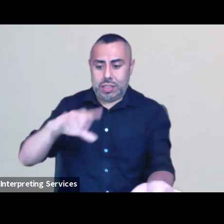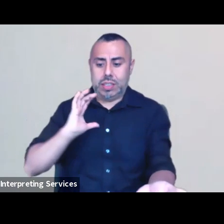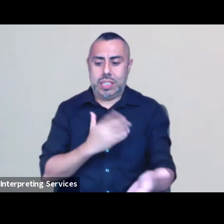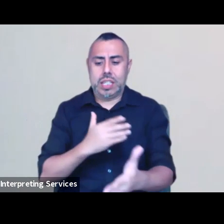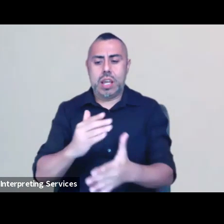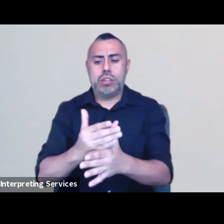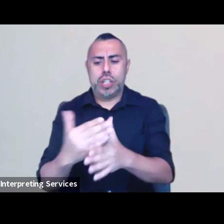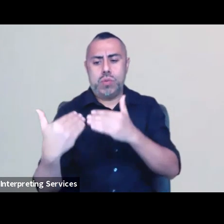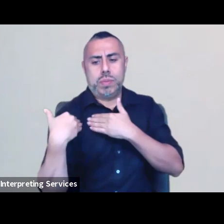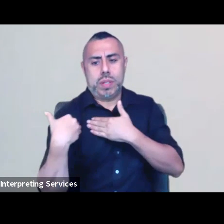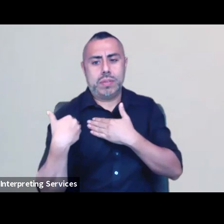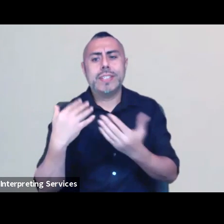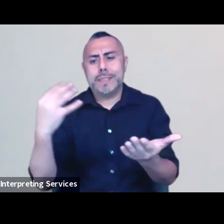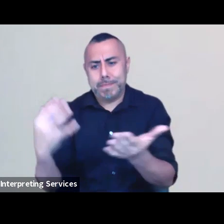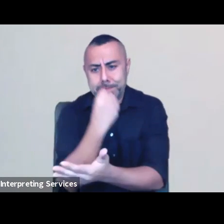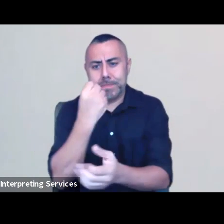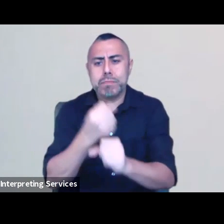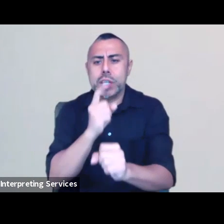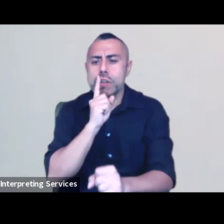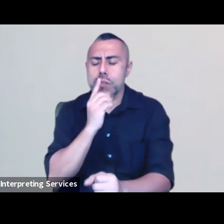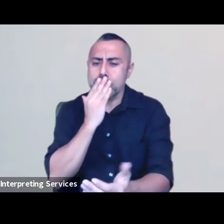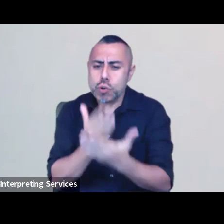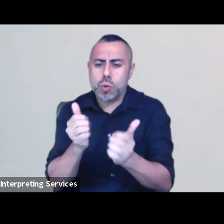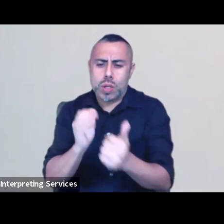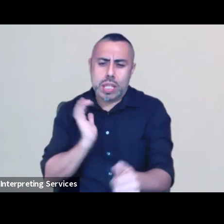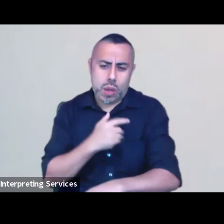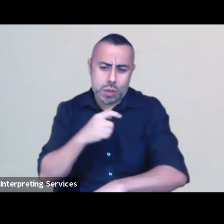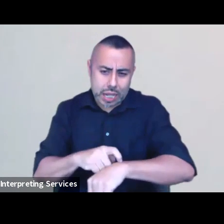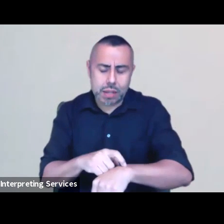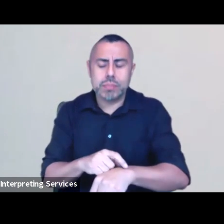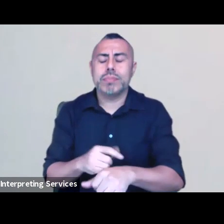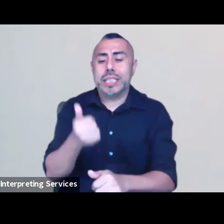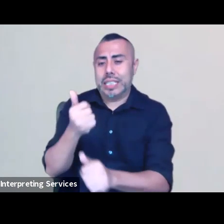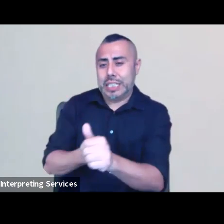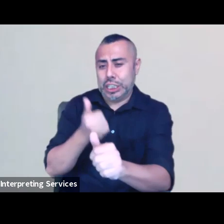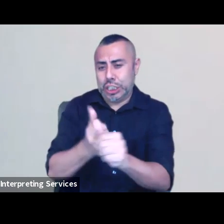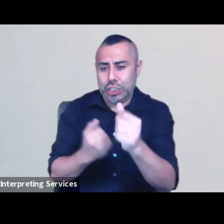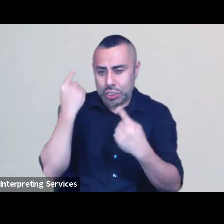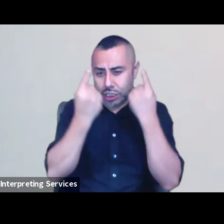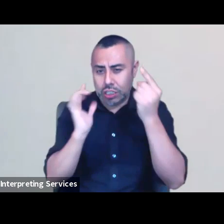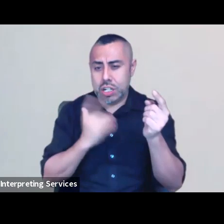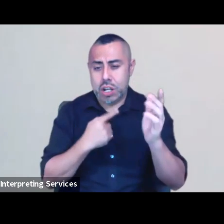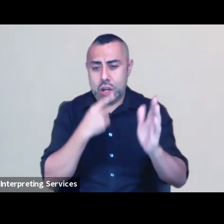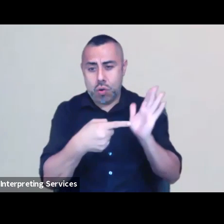and for each of us to consider our roles in reconciliation, decolonization and allyship,